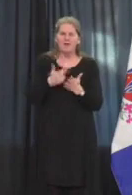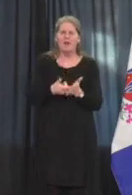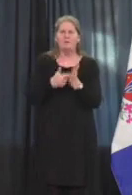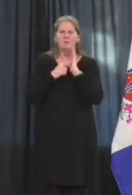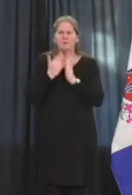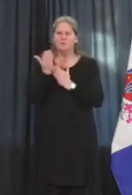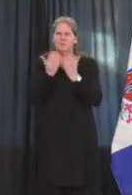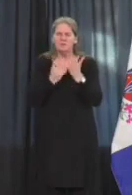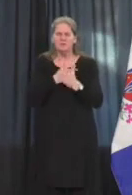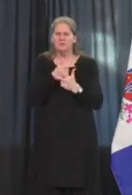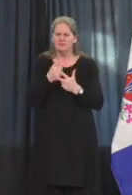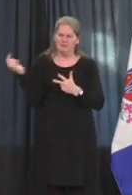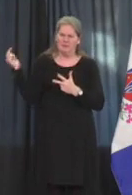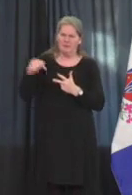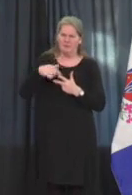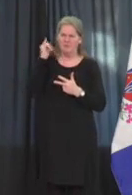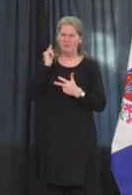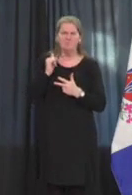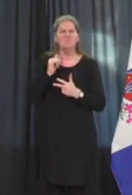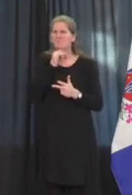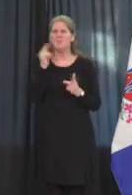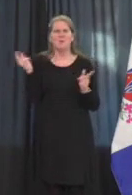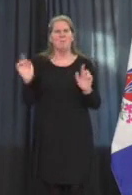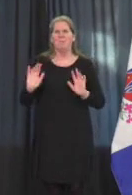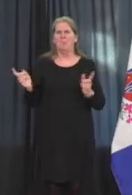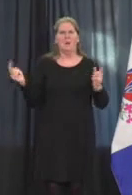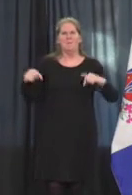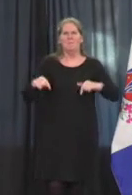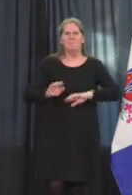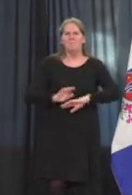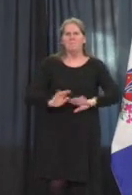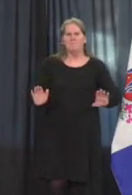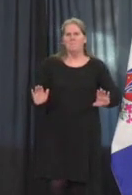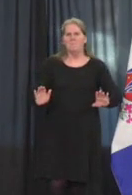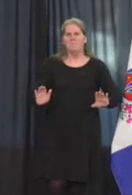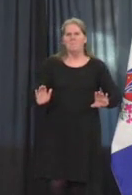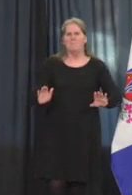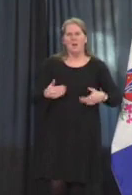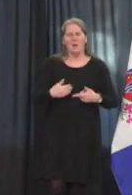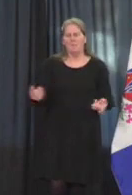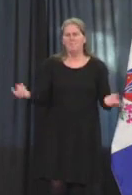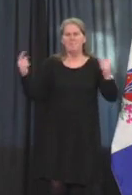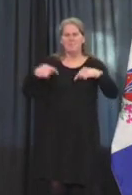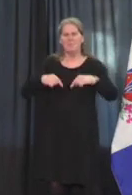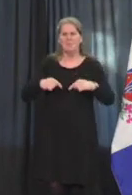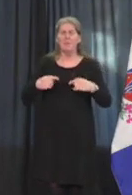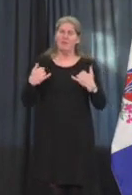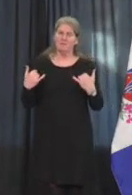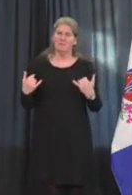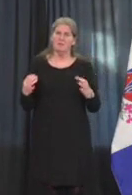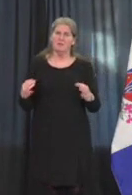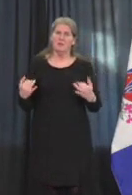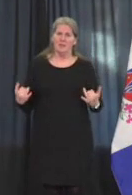THEN YOU'RE NOT WELCOME. SO THAT'S WHAT WE'RE DOING TODAY. AND WE WILL DO IT AT ALL OF OUR